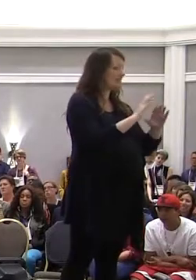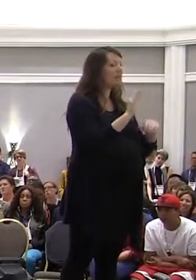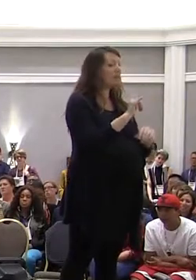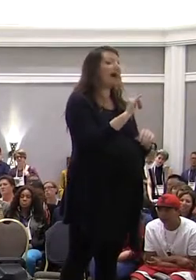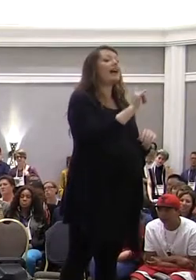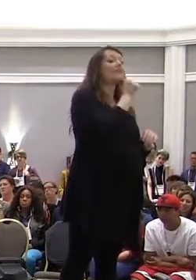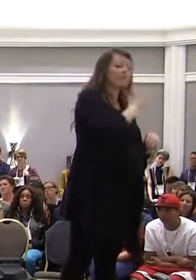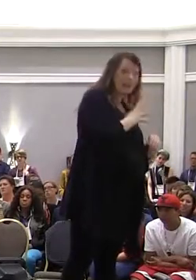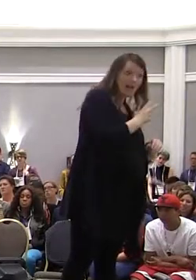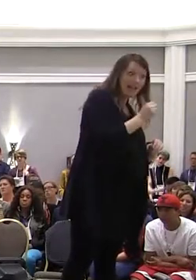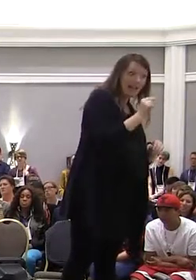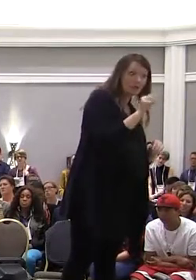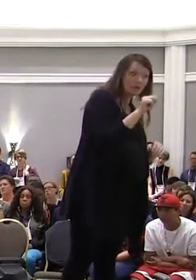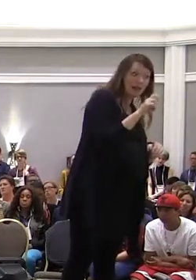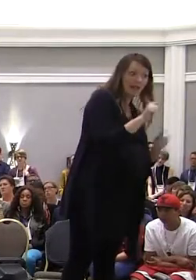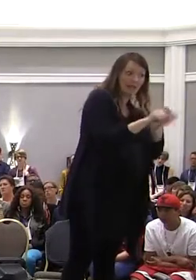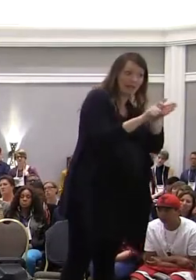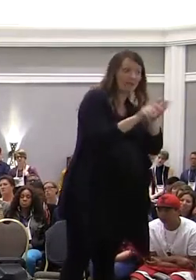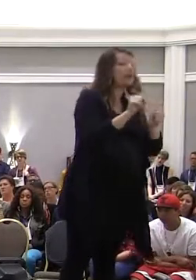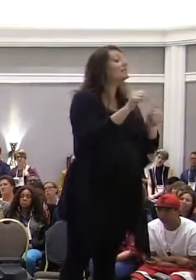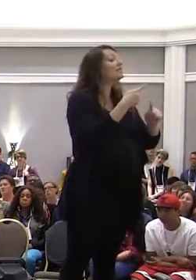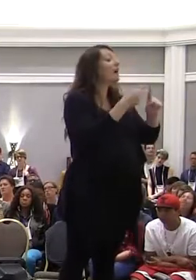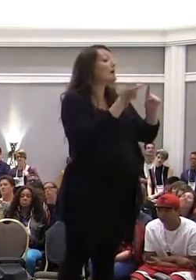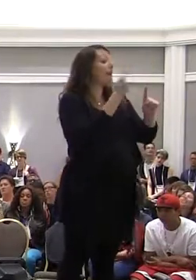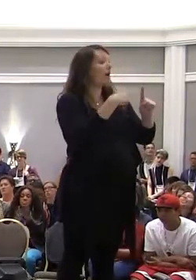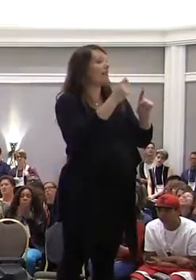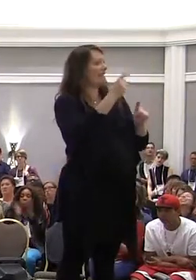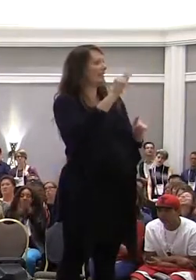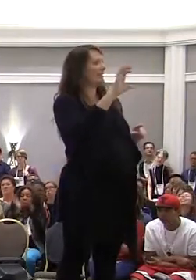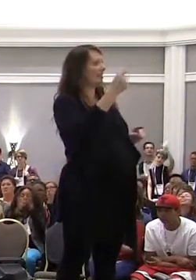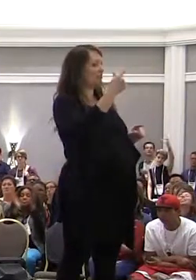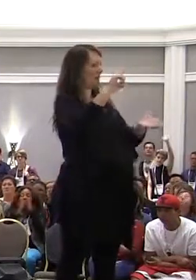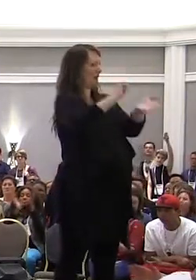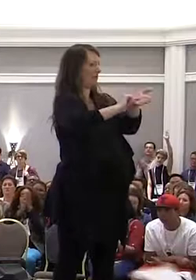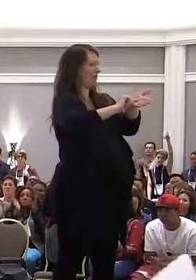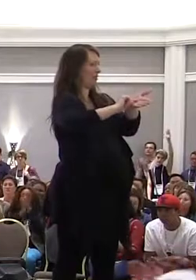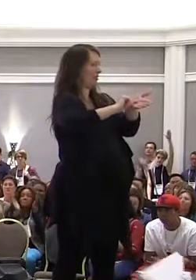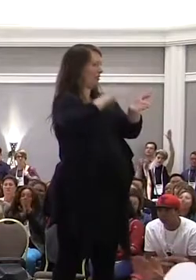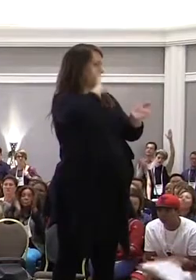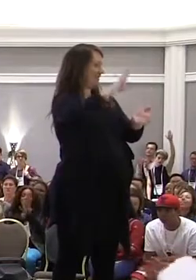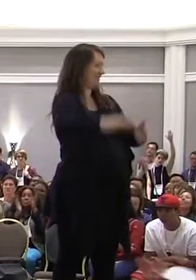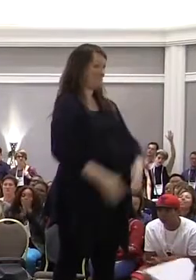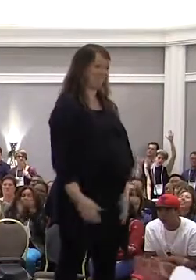coming out on the TCG published Kilroy’s list. Wow...Yeah!